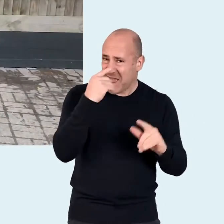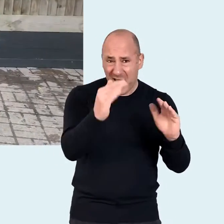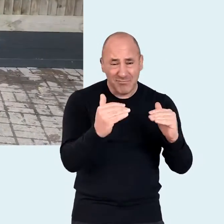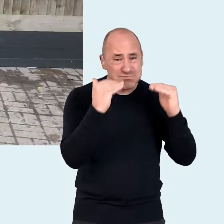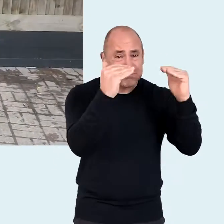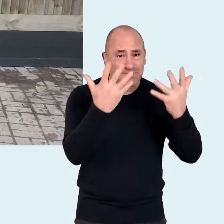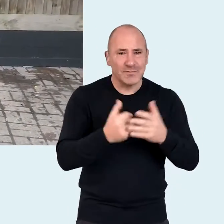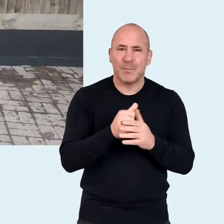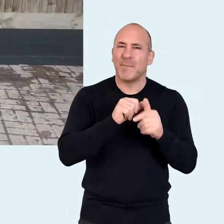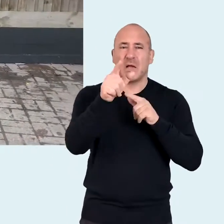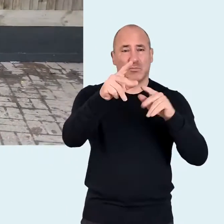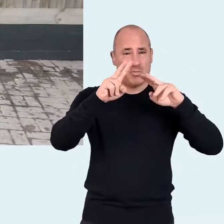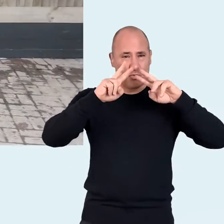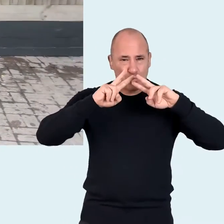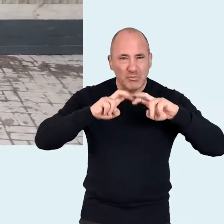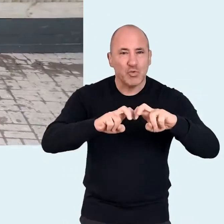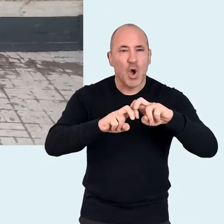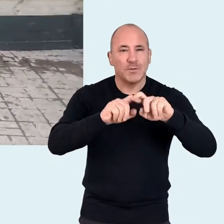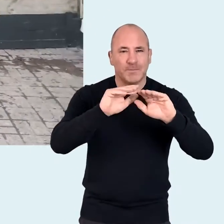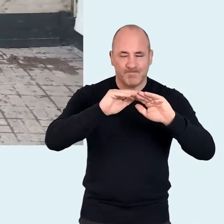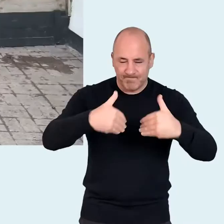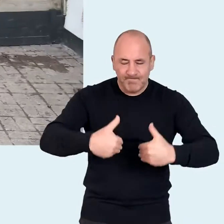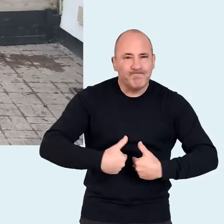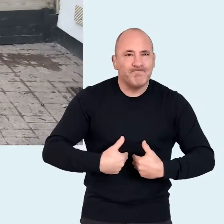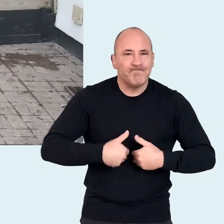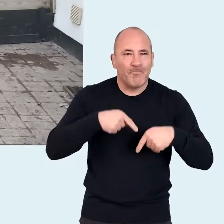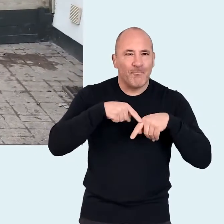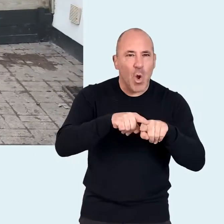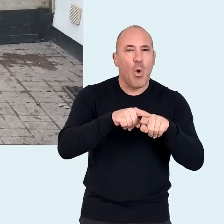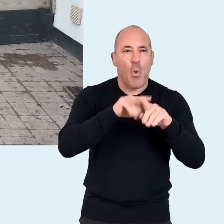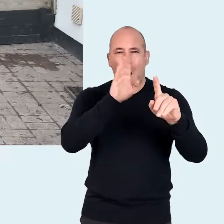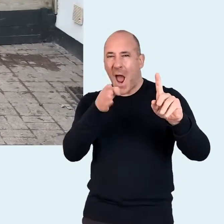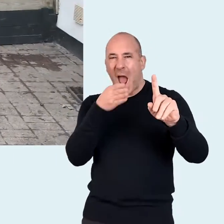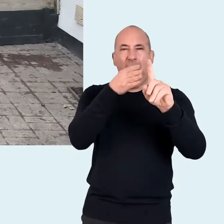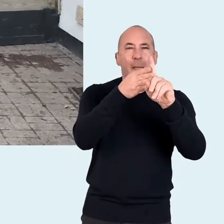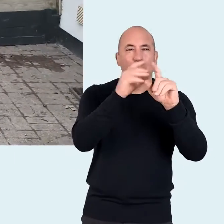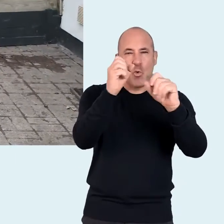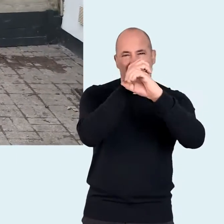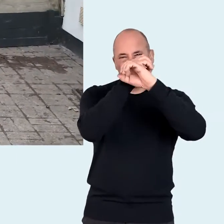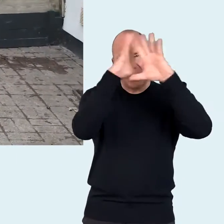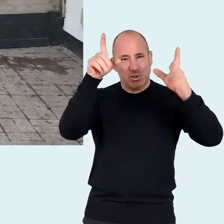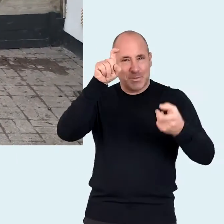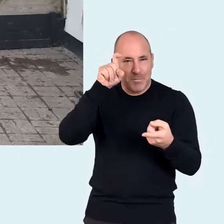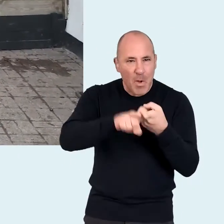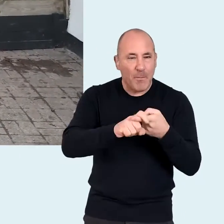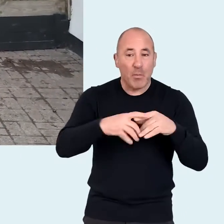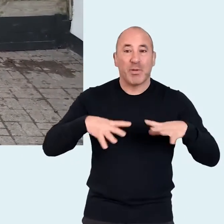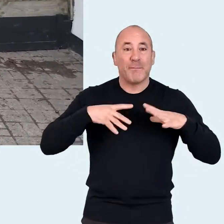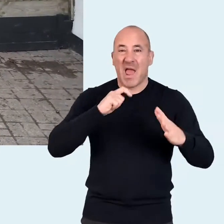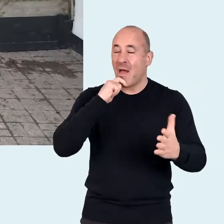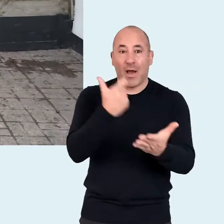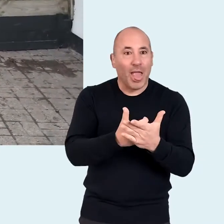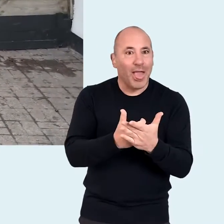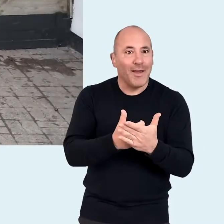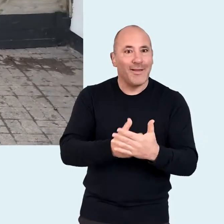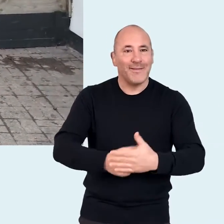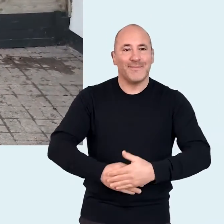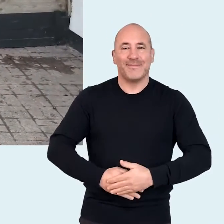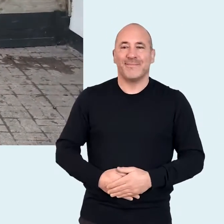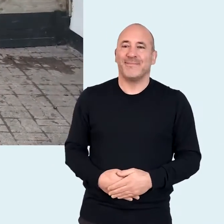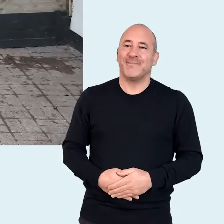do your research, follow your intuition, aim high, stick to your vision and prepare to